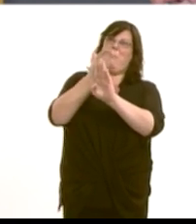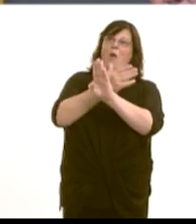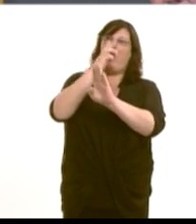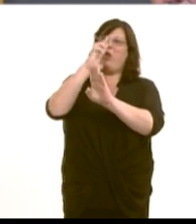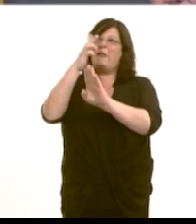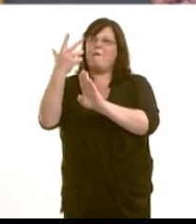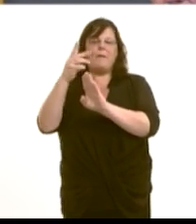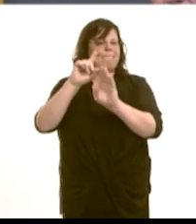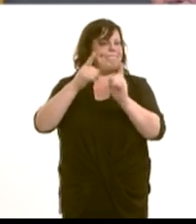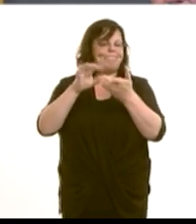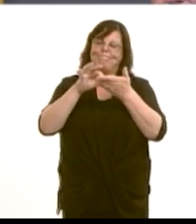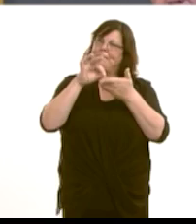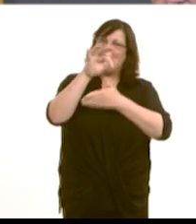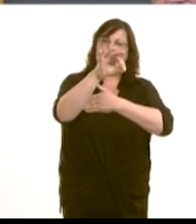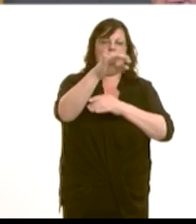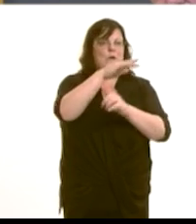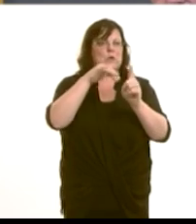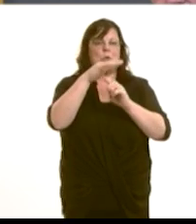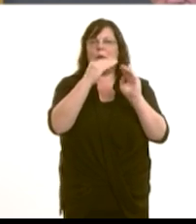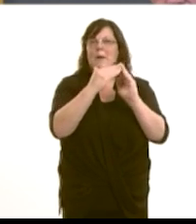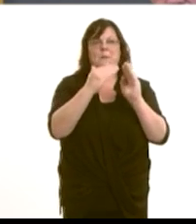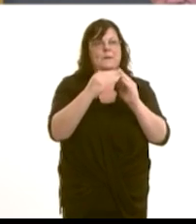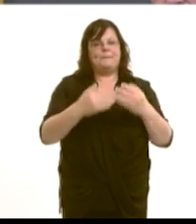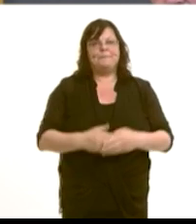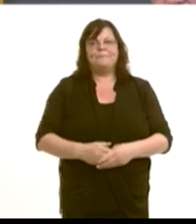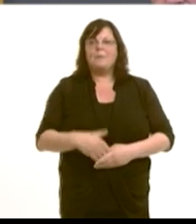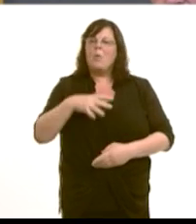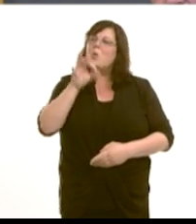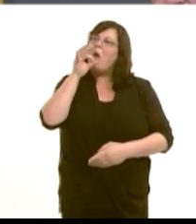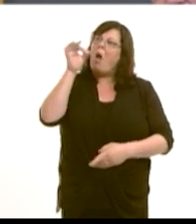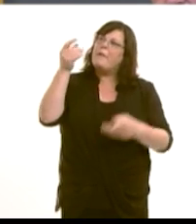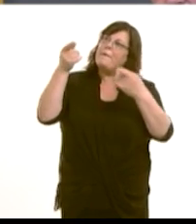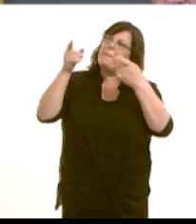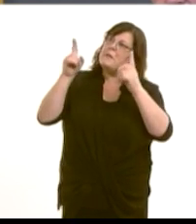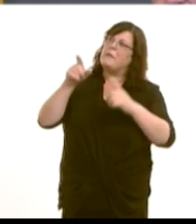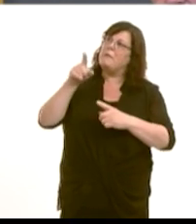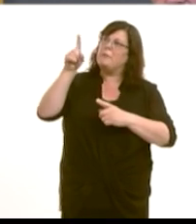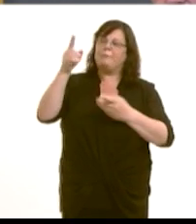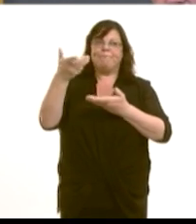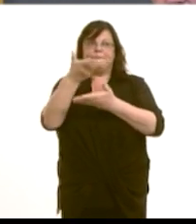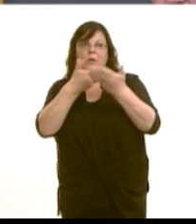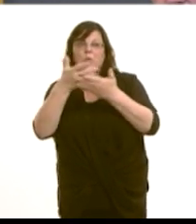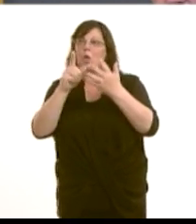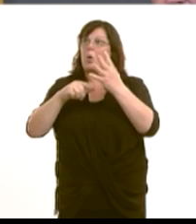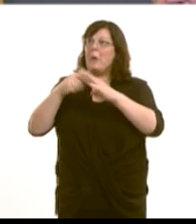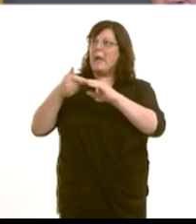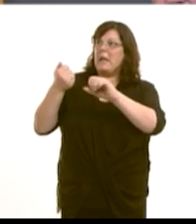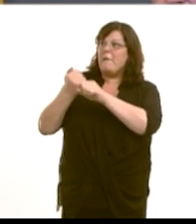younger people to afford social housing. Can I urge the First Minister, in any discussions with the UK Government on this issue, to caution